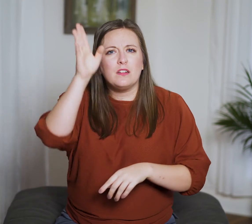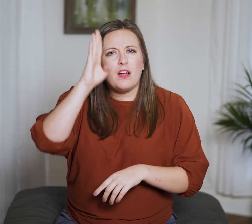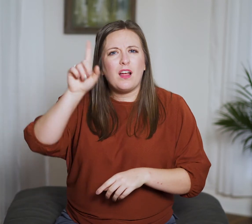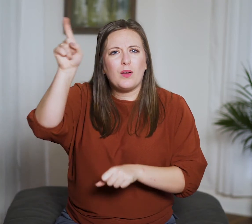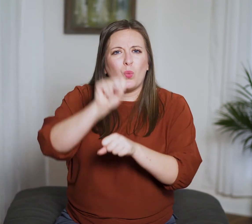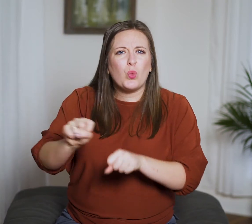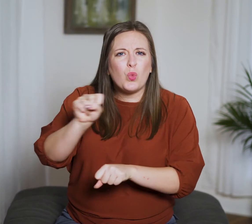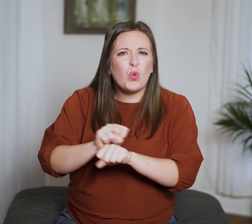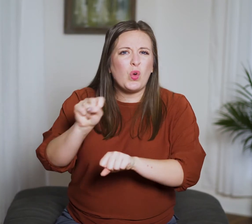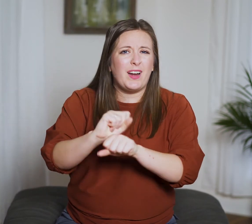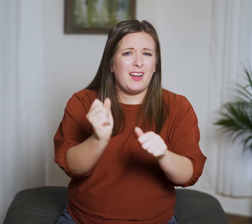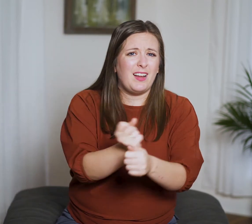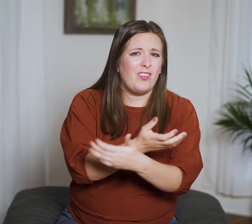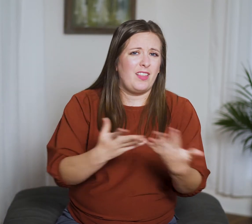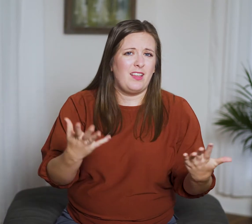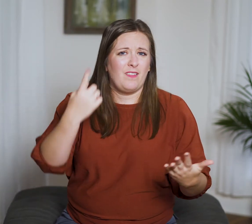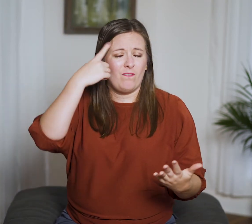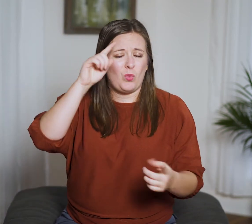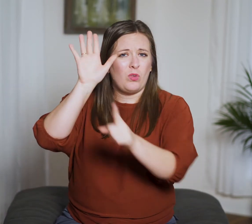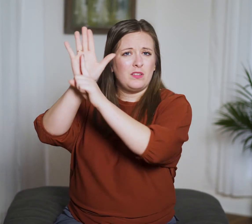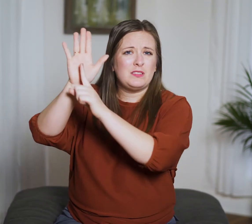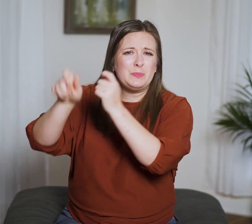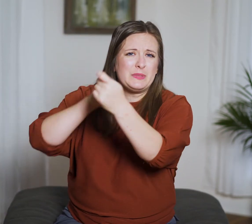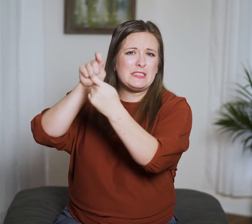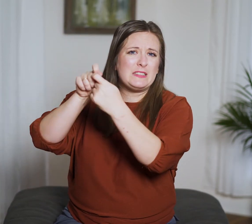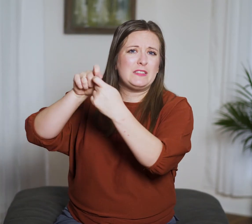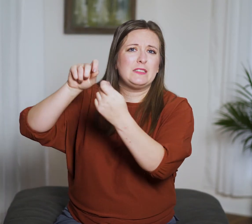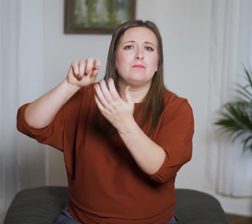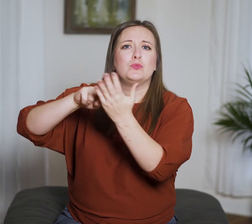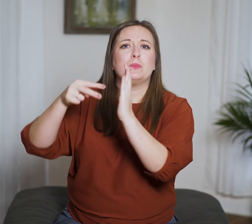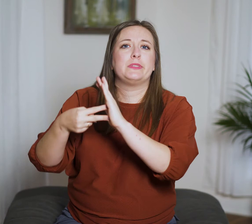God is working in everything for a specific purpose—